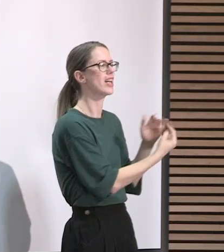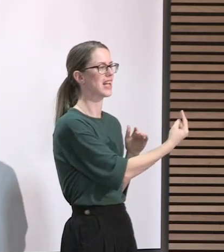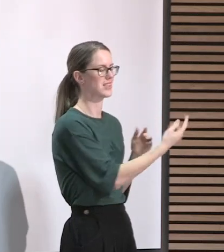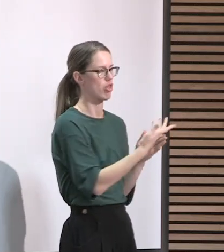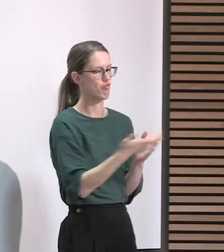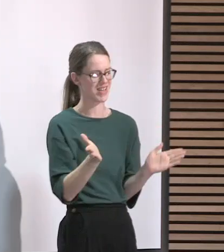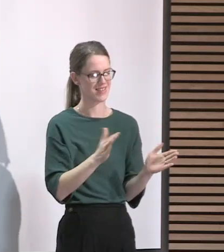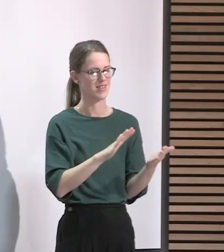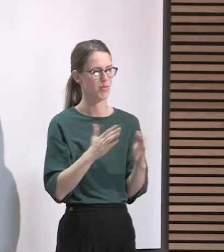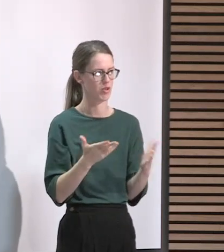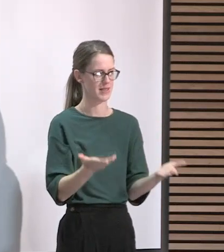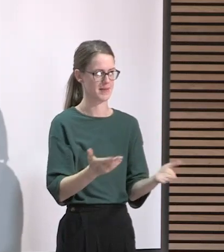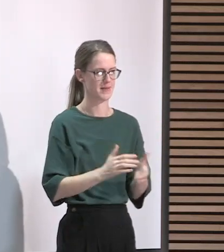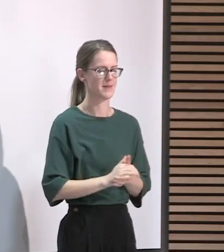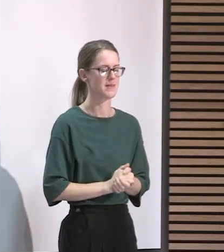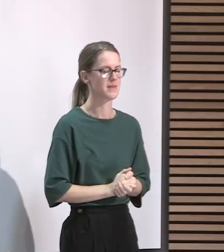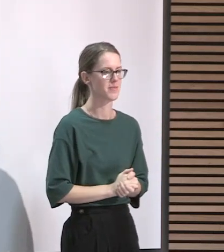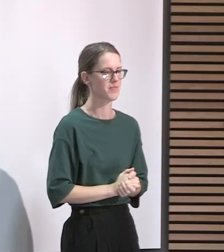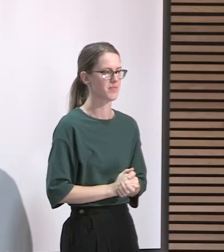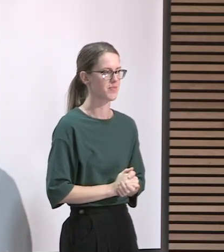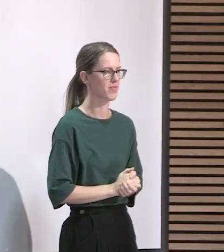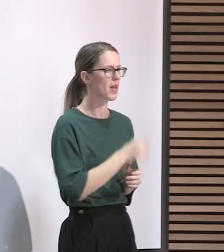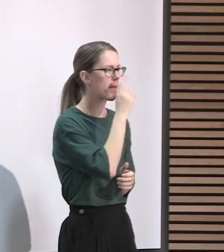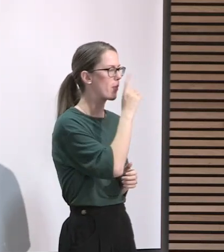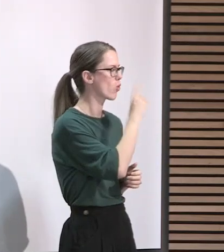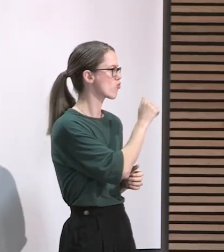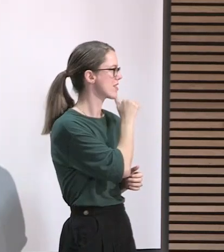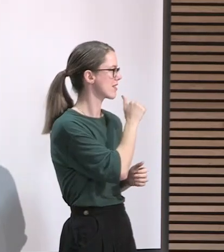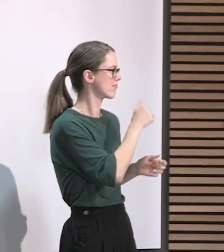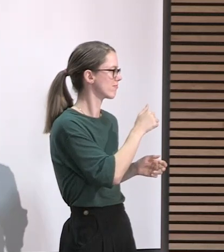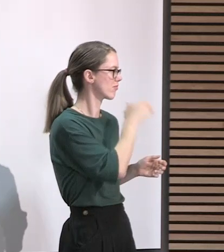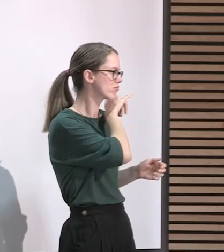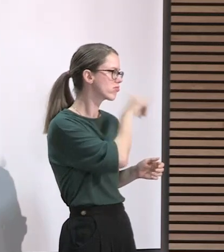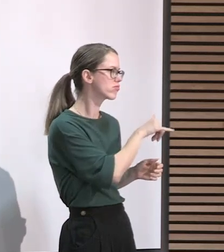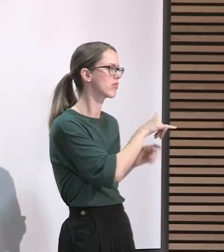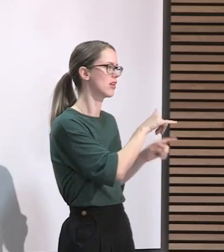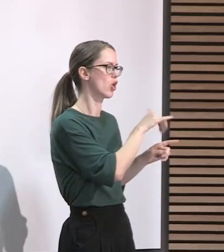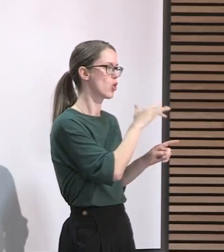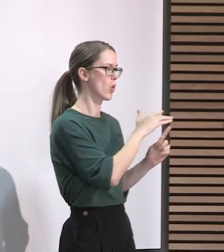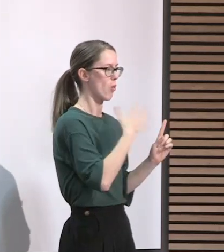of which 21 are imported cases that were detected in managed